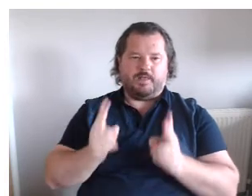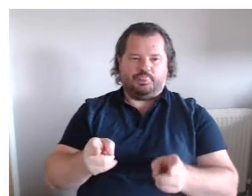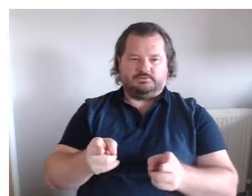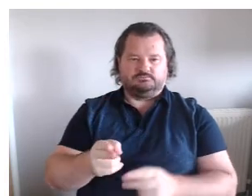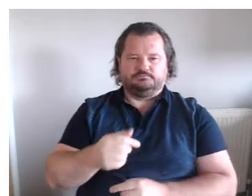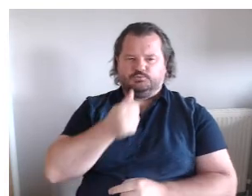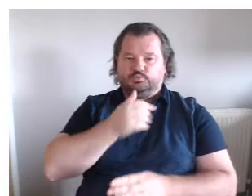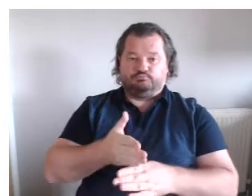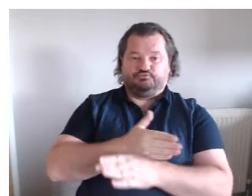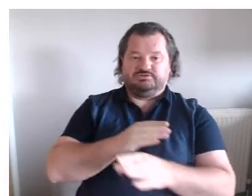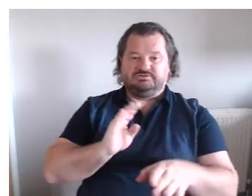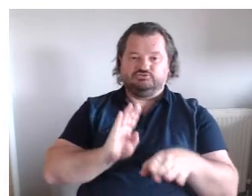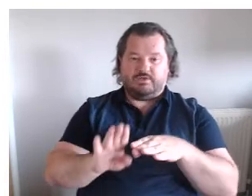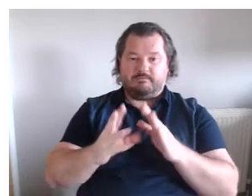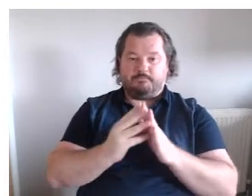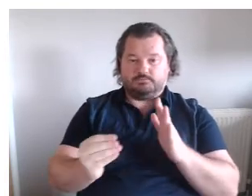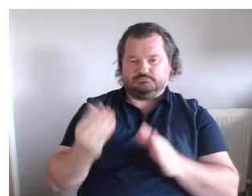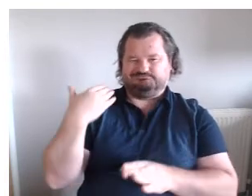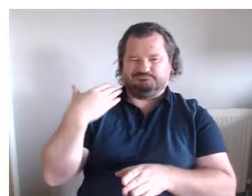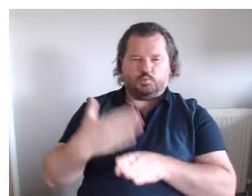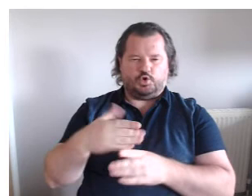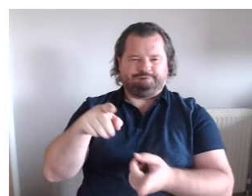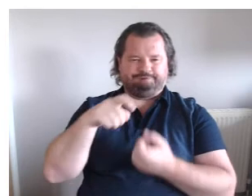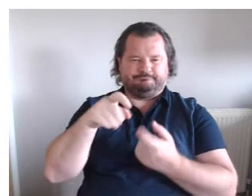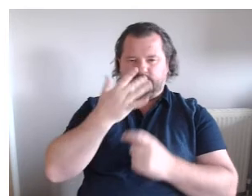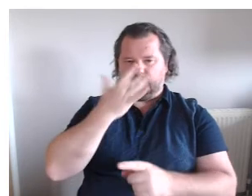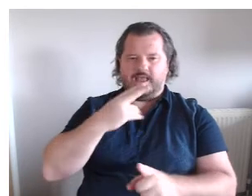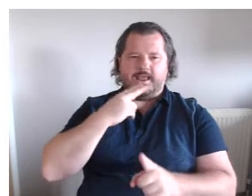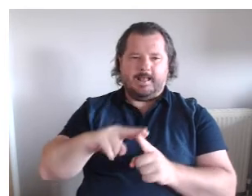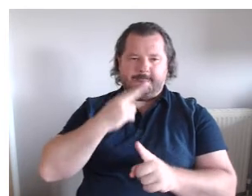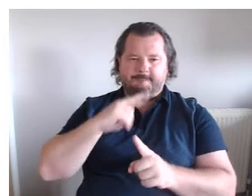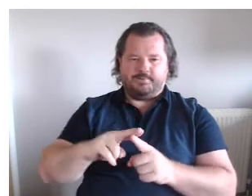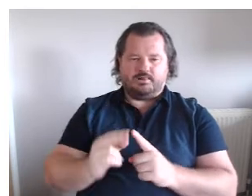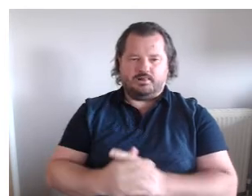We use the pre-trained model from the previous work to extract pseudo-labels.